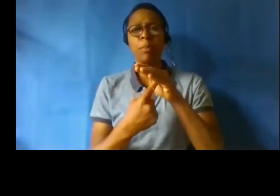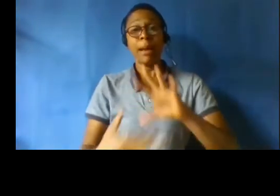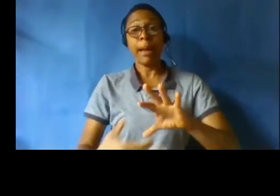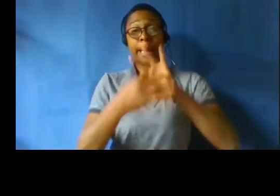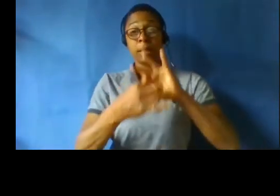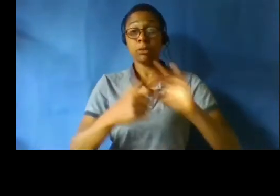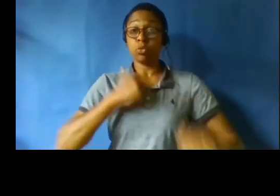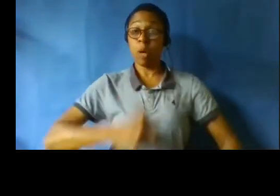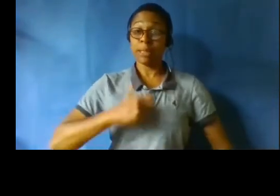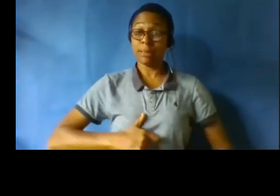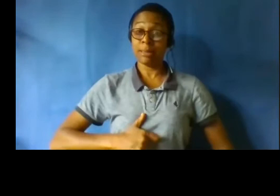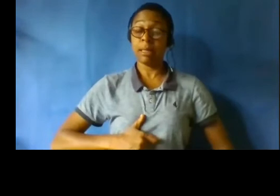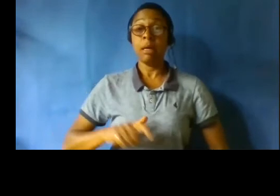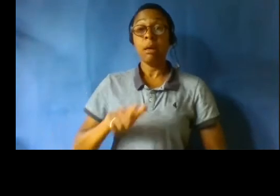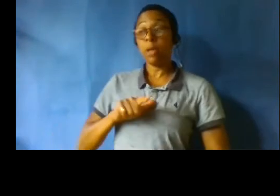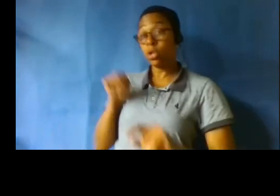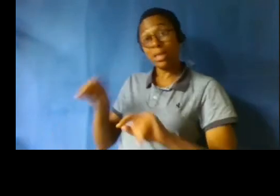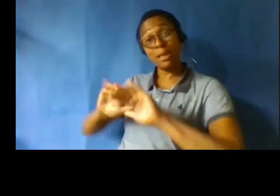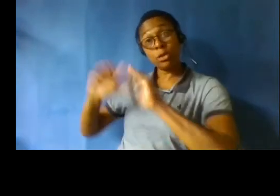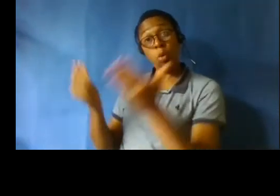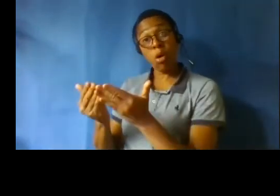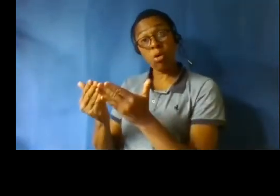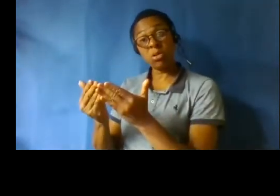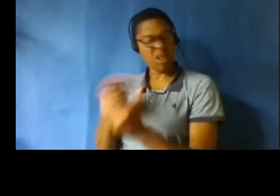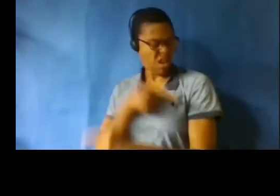neurotypical world Baggs calls conventional communication